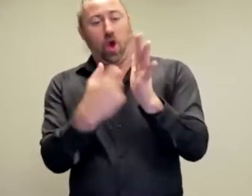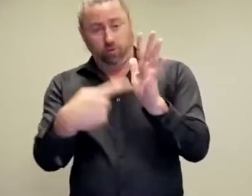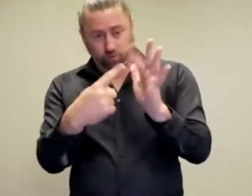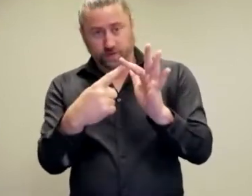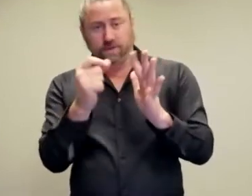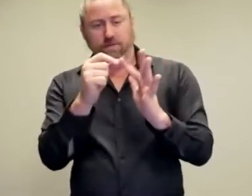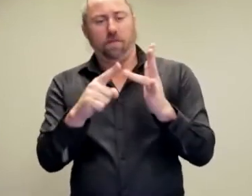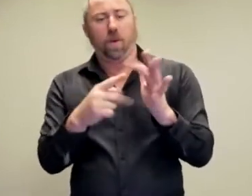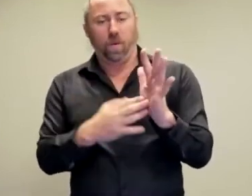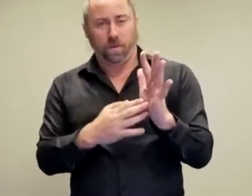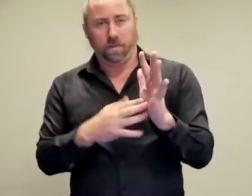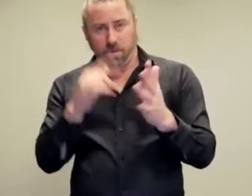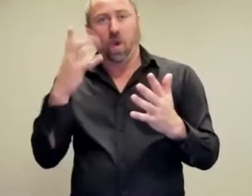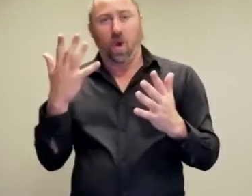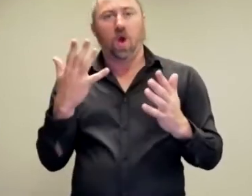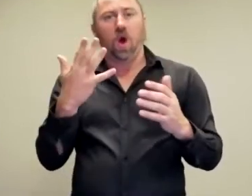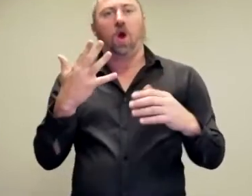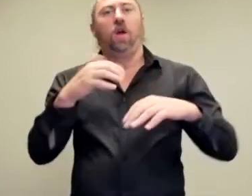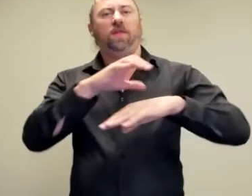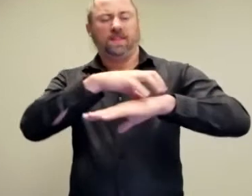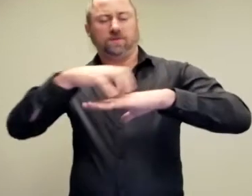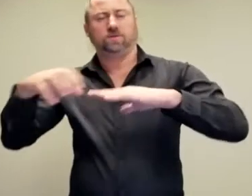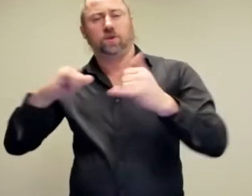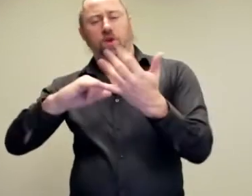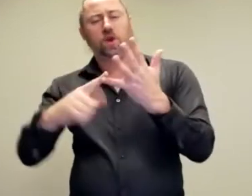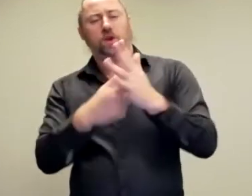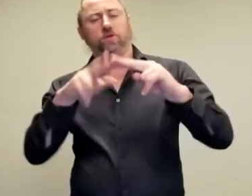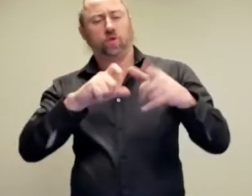entitled The surface of language which is a collection of stones containing a